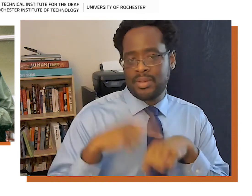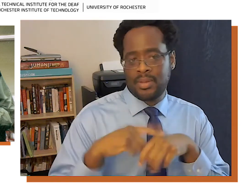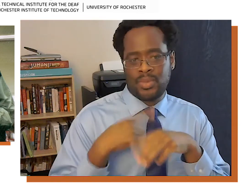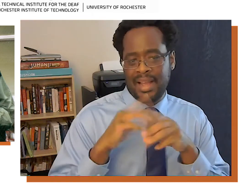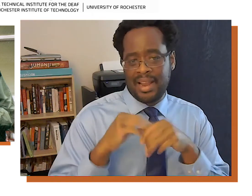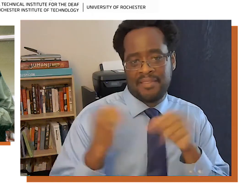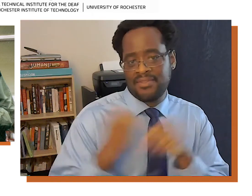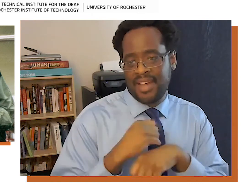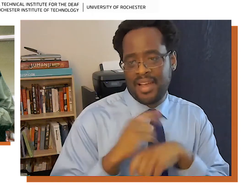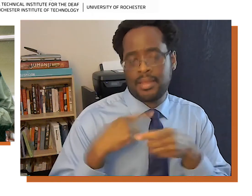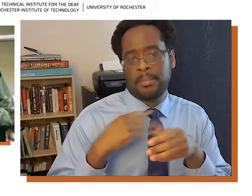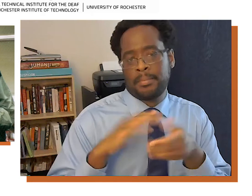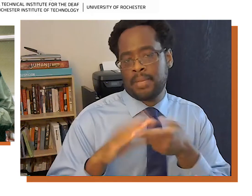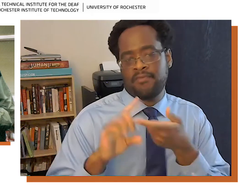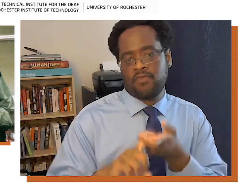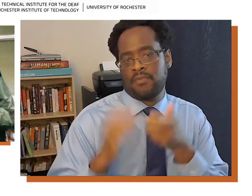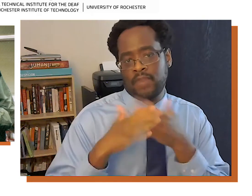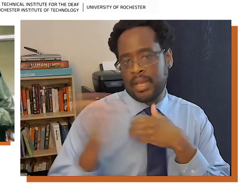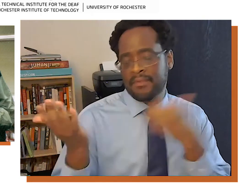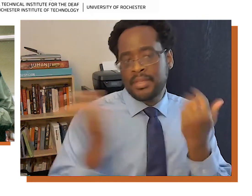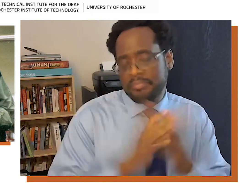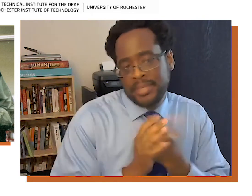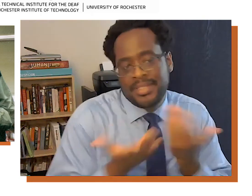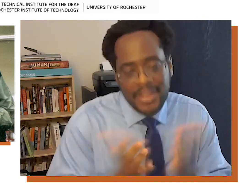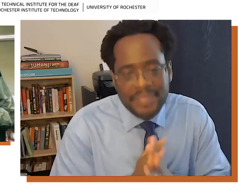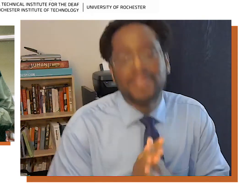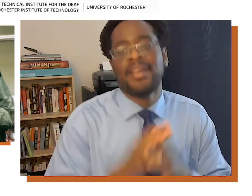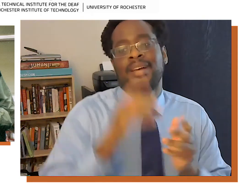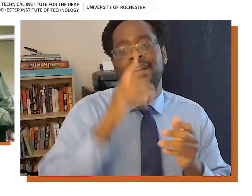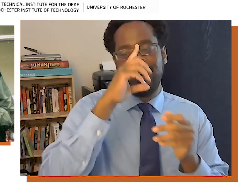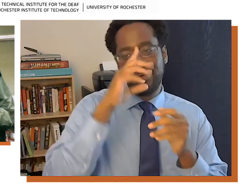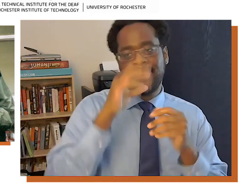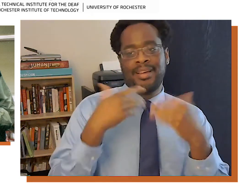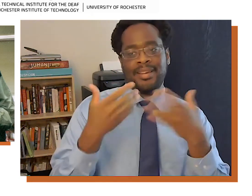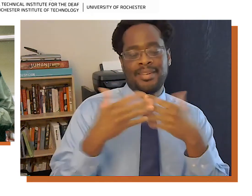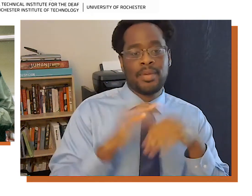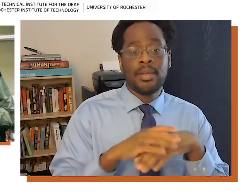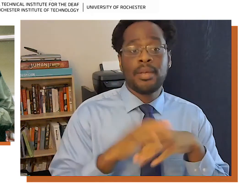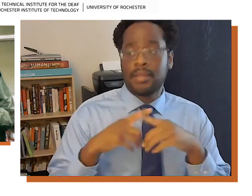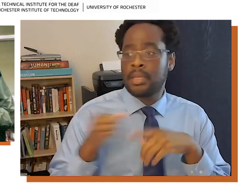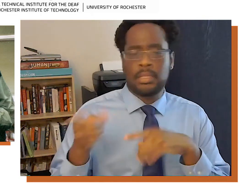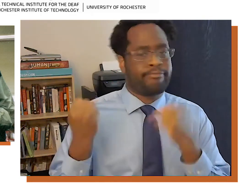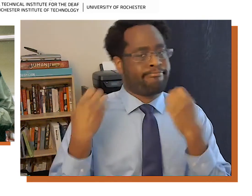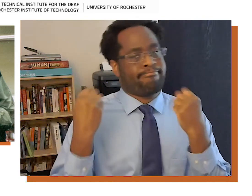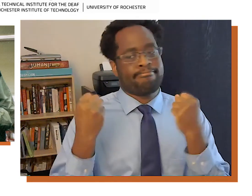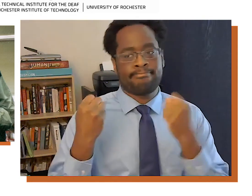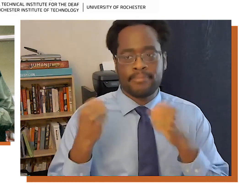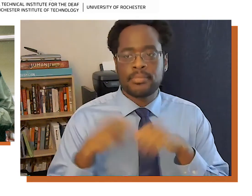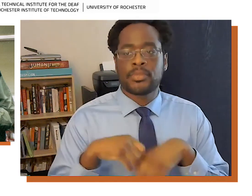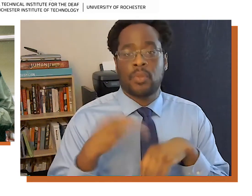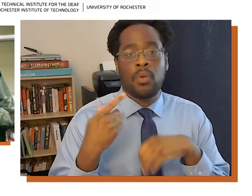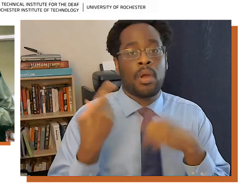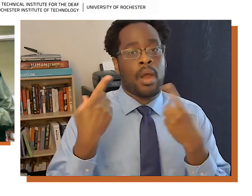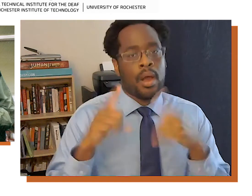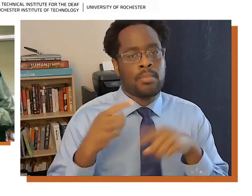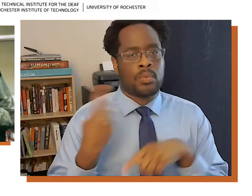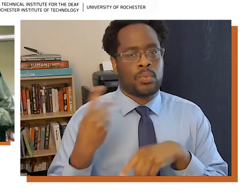and then we became friends from then on. It was great, but I remember he used ASL. We had a shared class together.